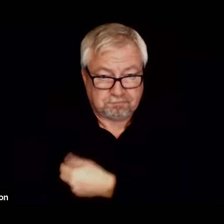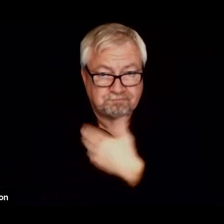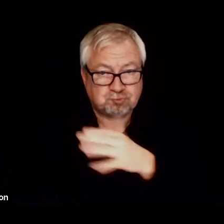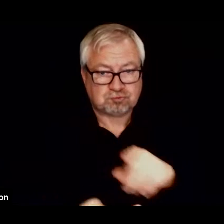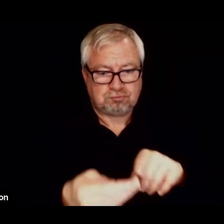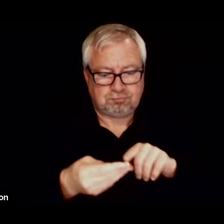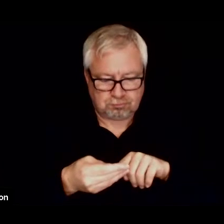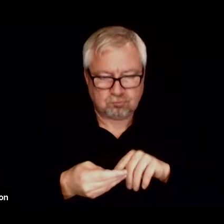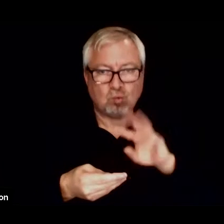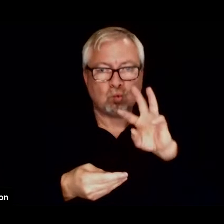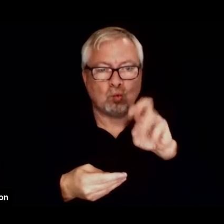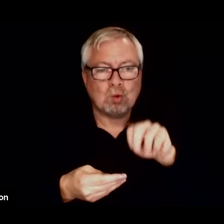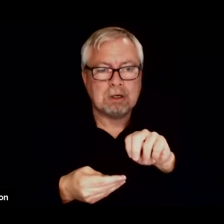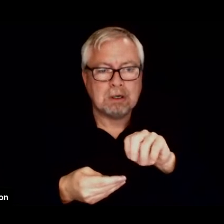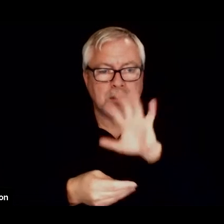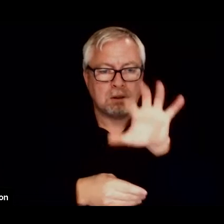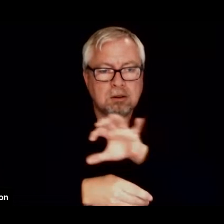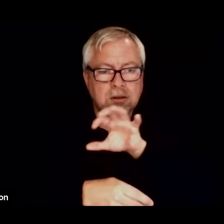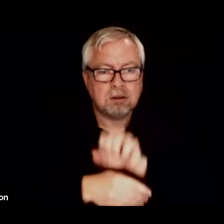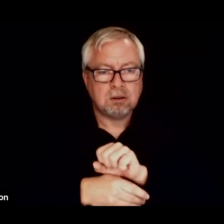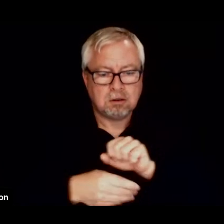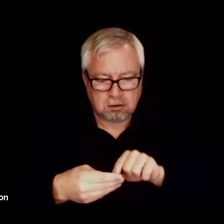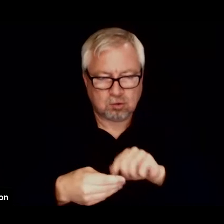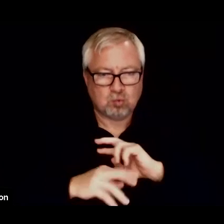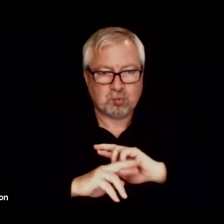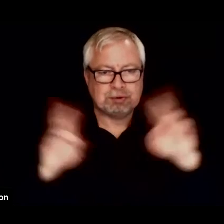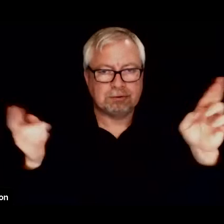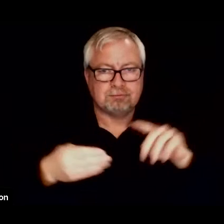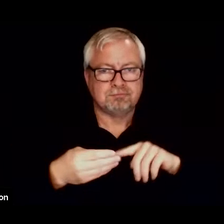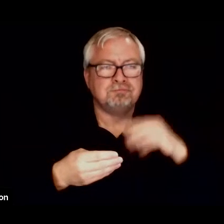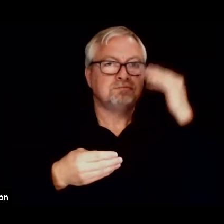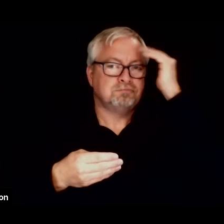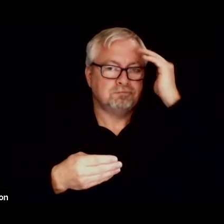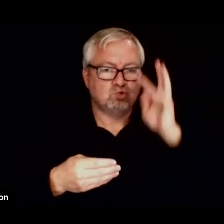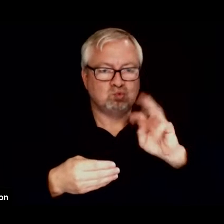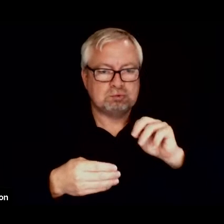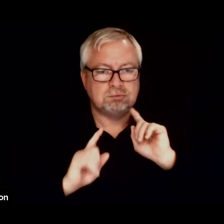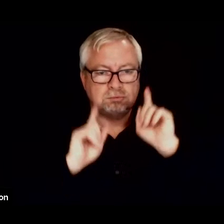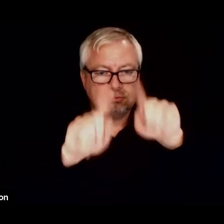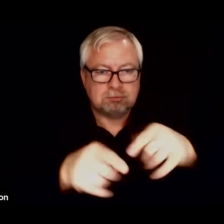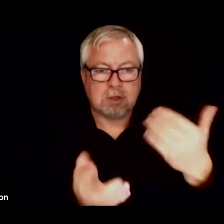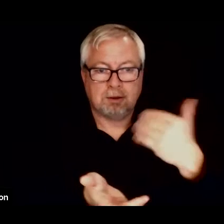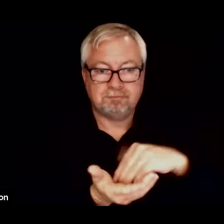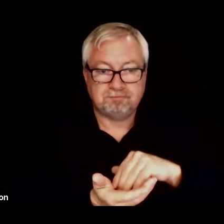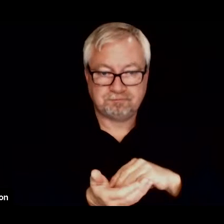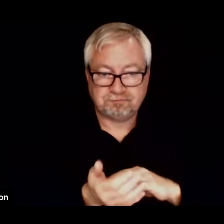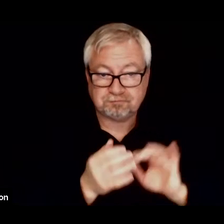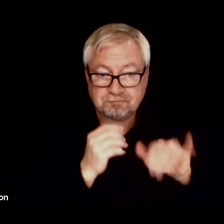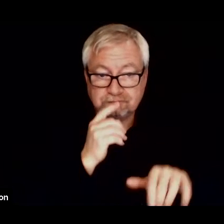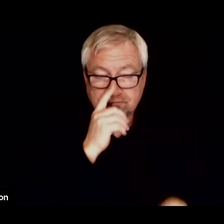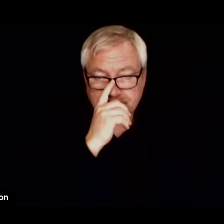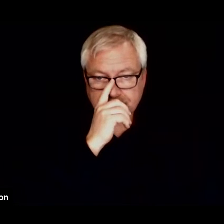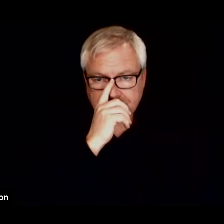ability to to know when that's going to happen as for the cards the intent is so that the individual